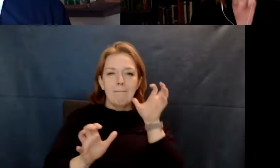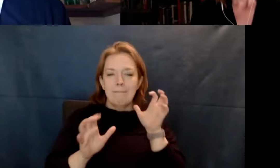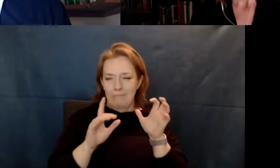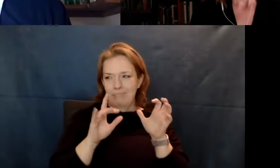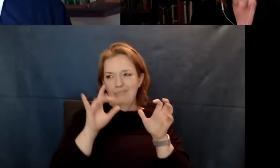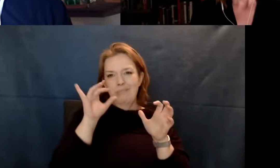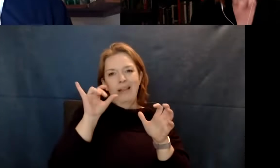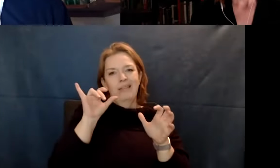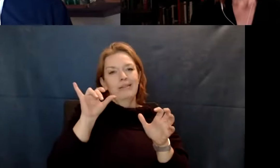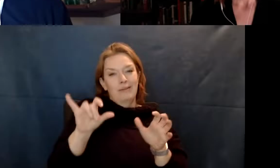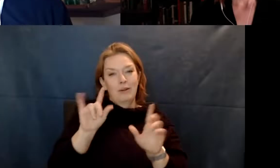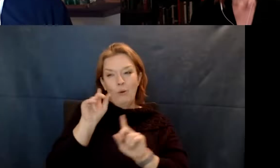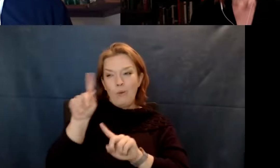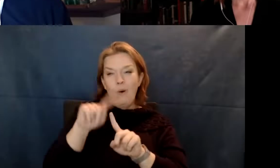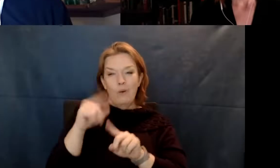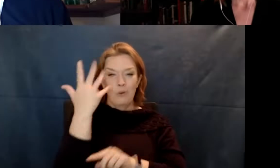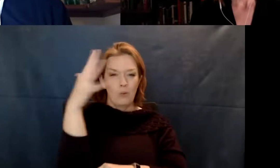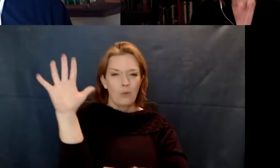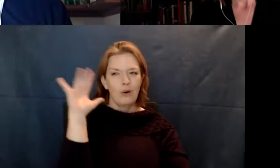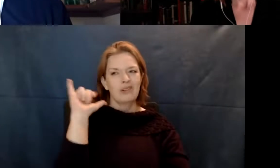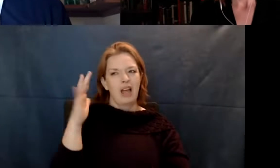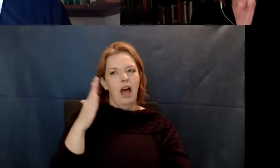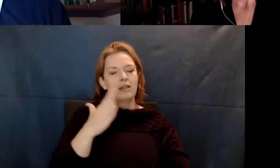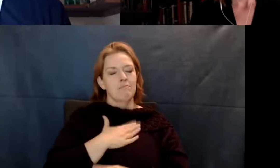for a long time.